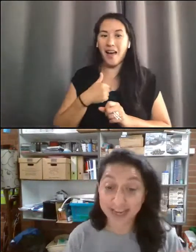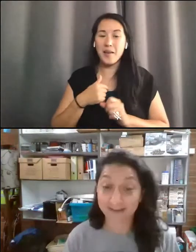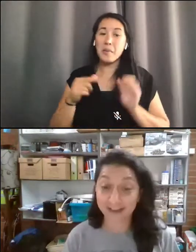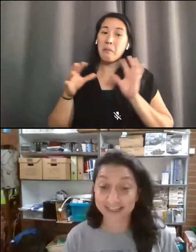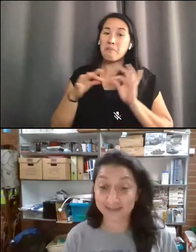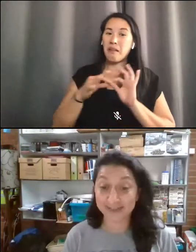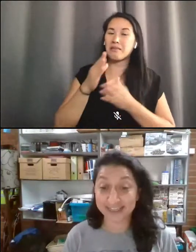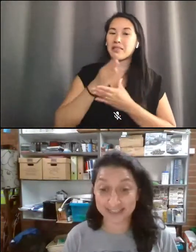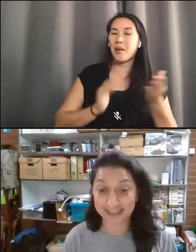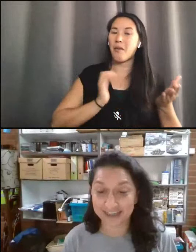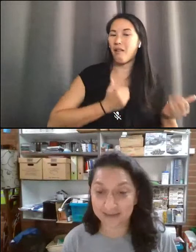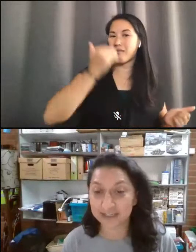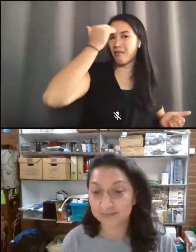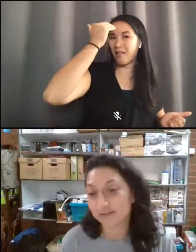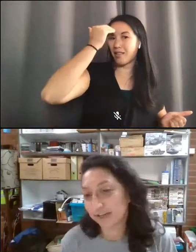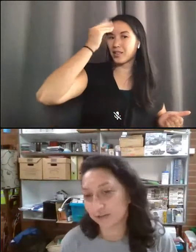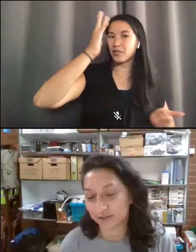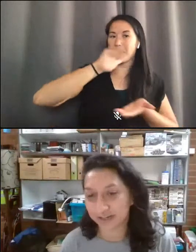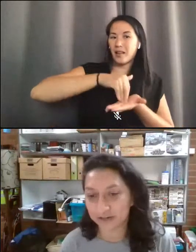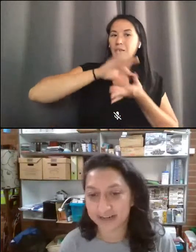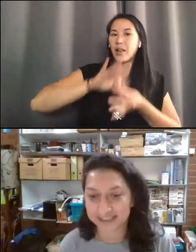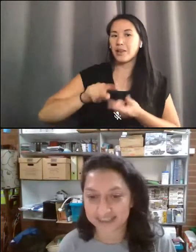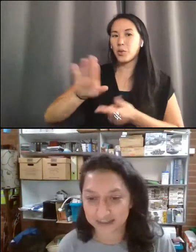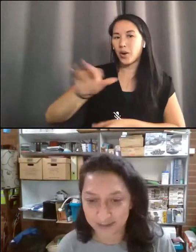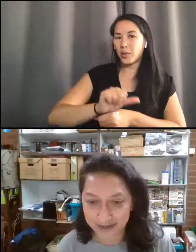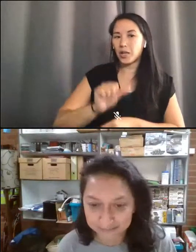have i guess from the center um in terms of the work you're doing in your practices as well sure